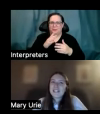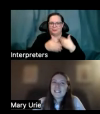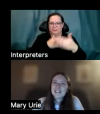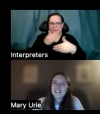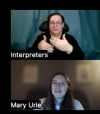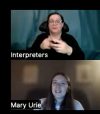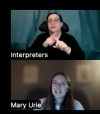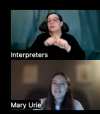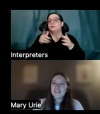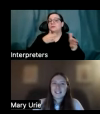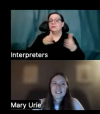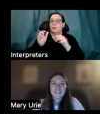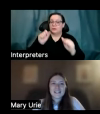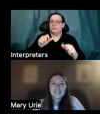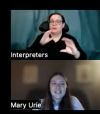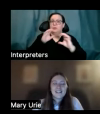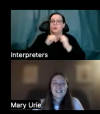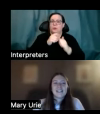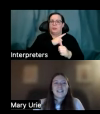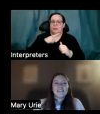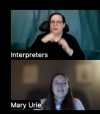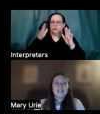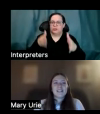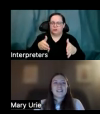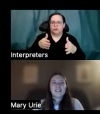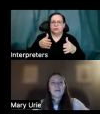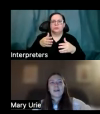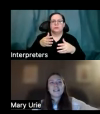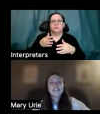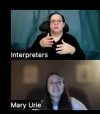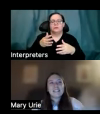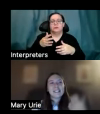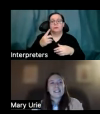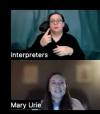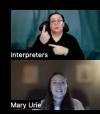ways that you can communicate with your legislators. One is